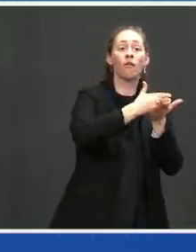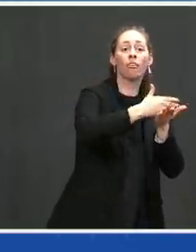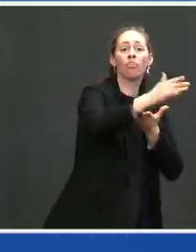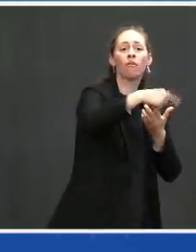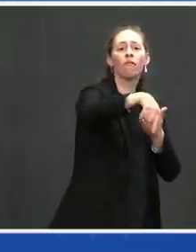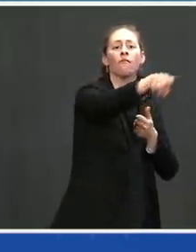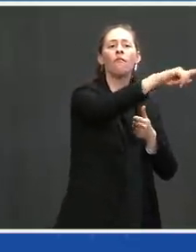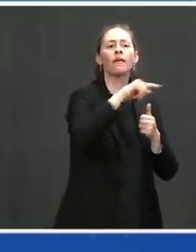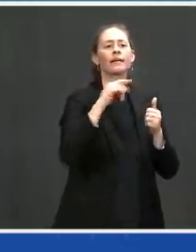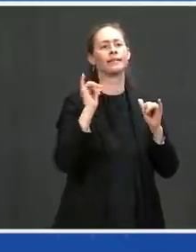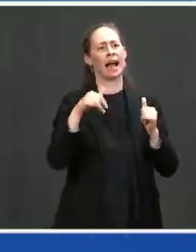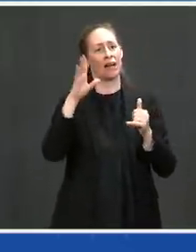Let's deal with the abuse first.